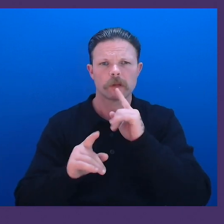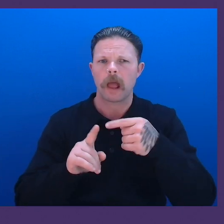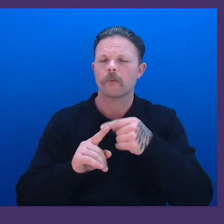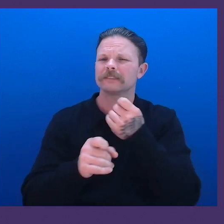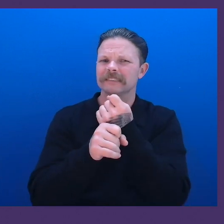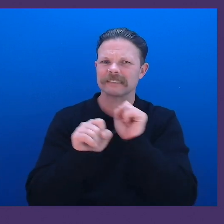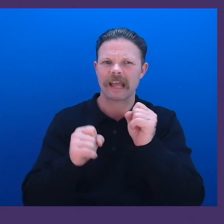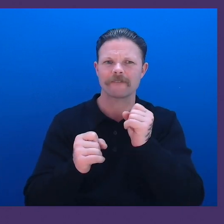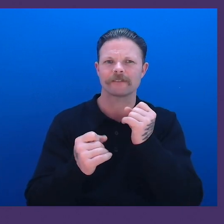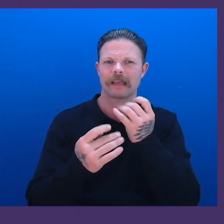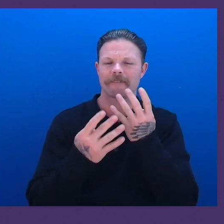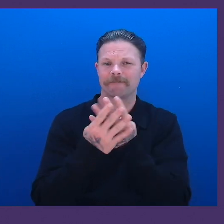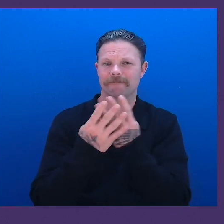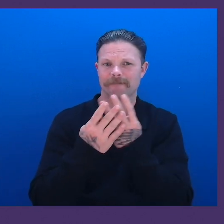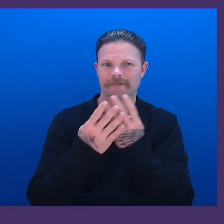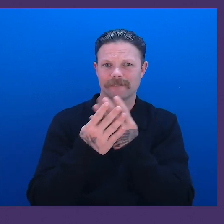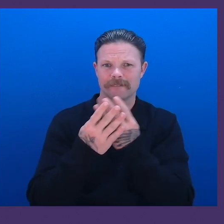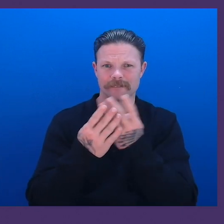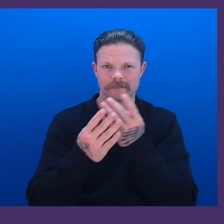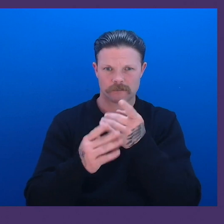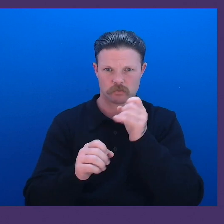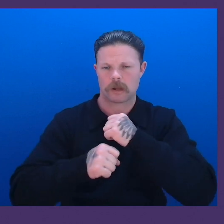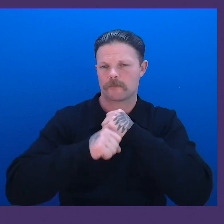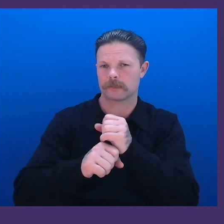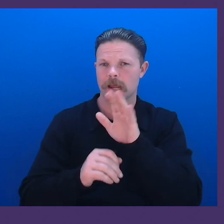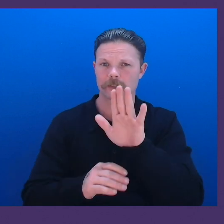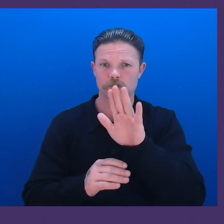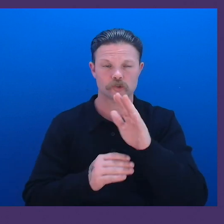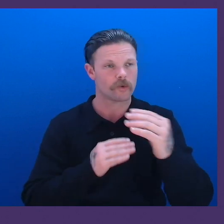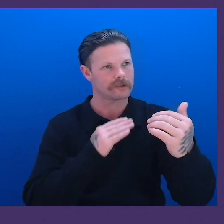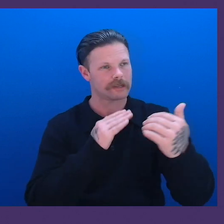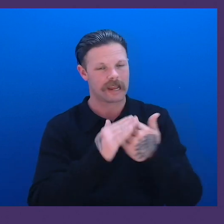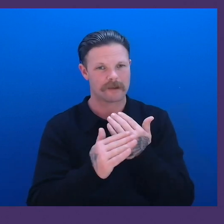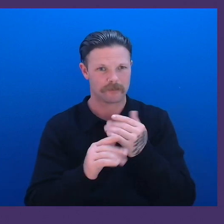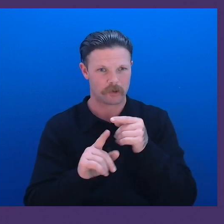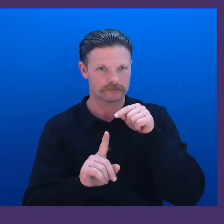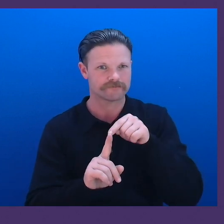You can also use allow or block list. You may want to constrain your inputs